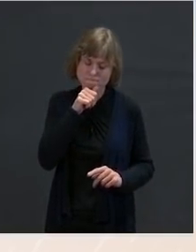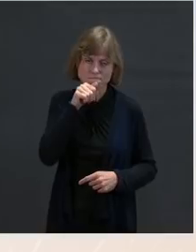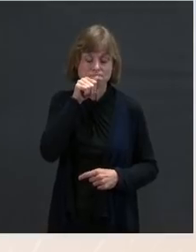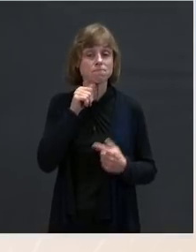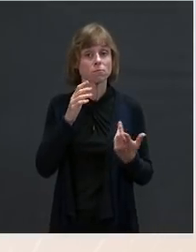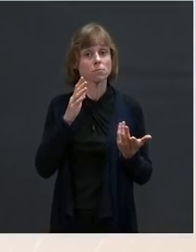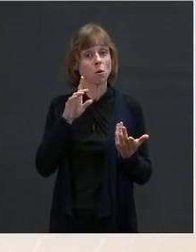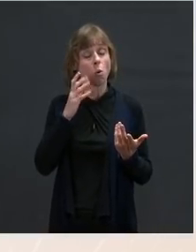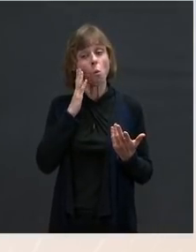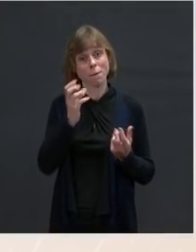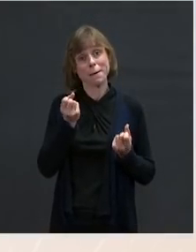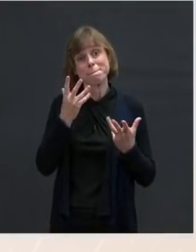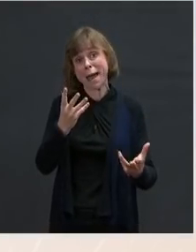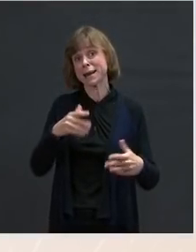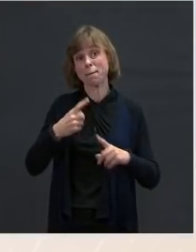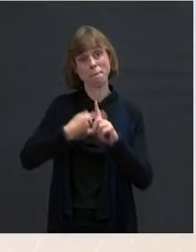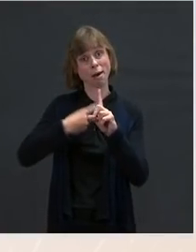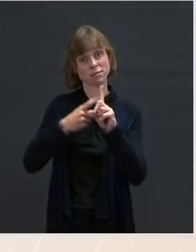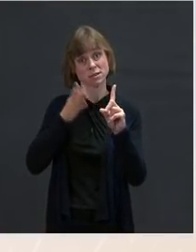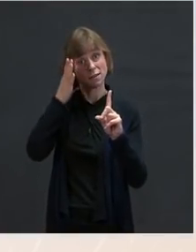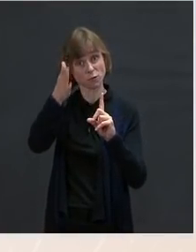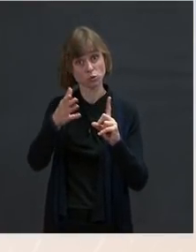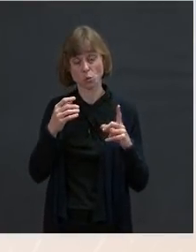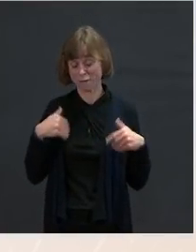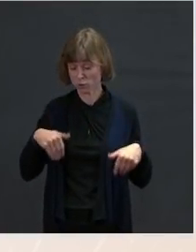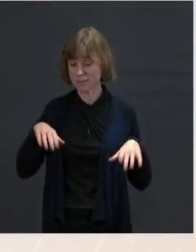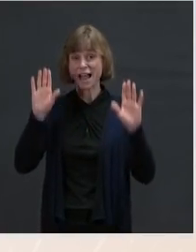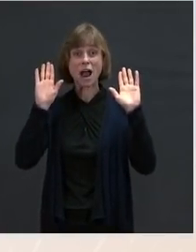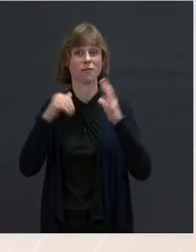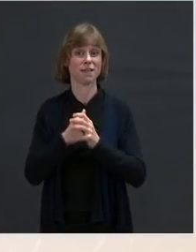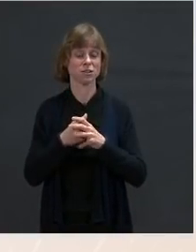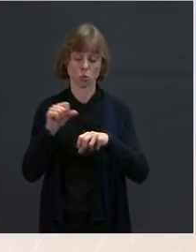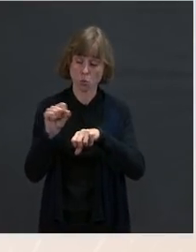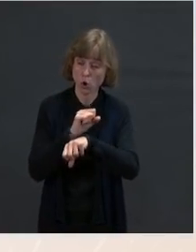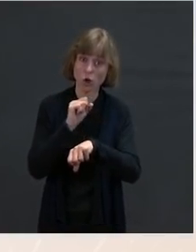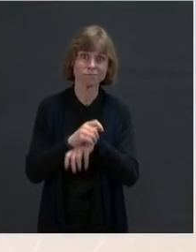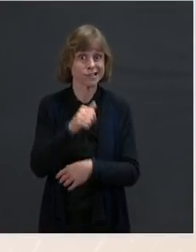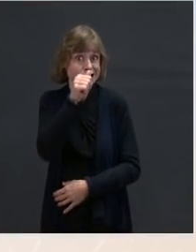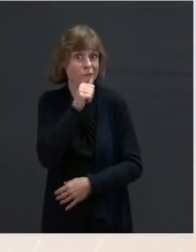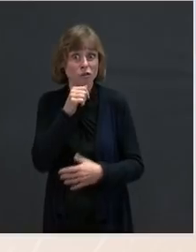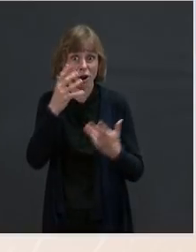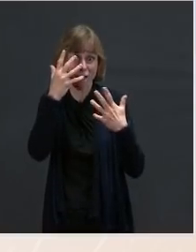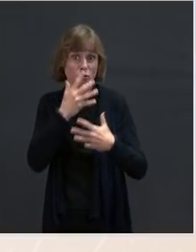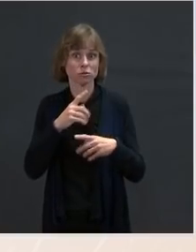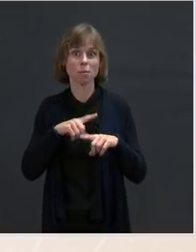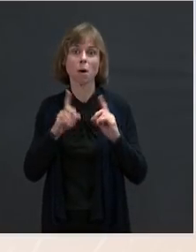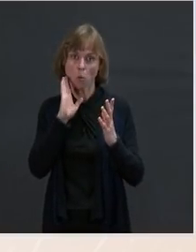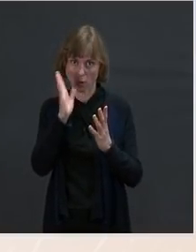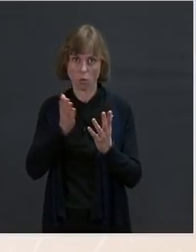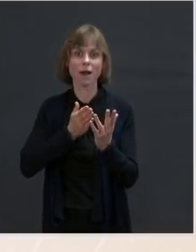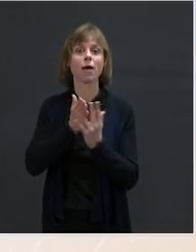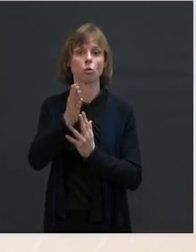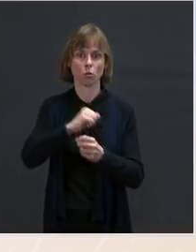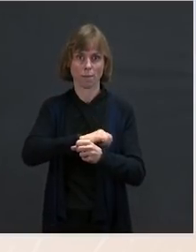of sacrifice, of work, of suffering, unfortunately, in order to get through the pandemic. The Press: Thanks, Jen.